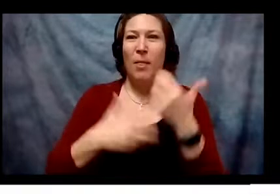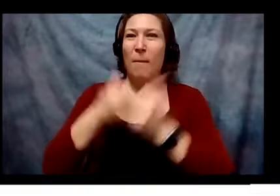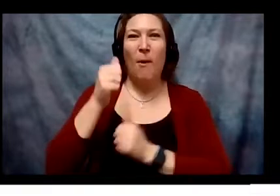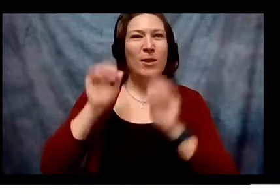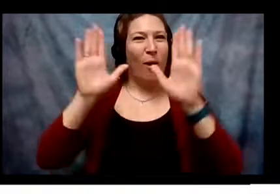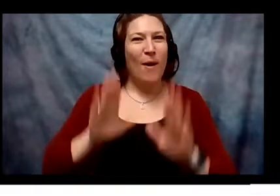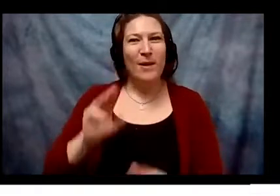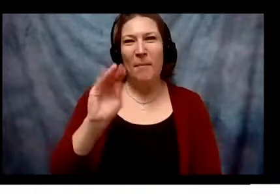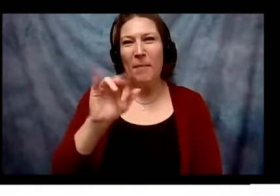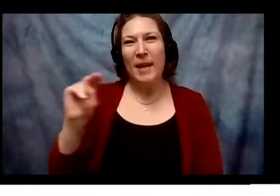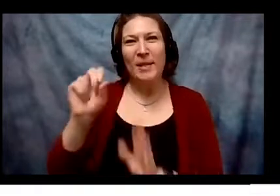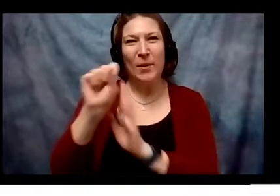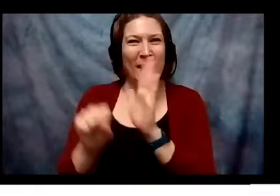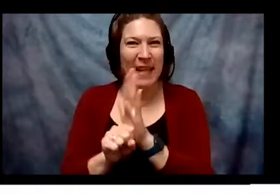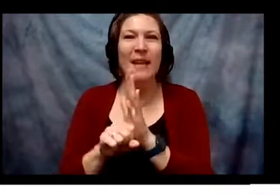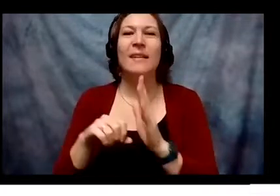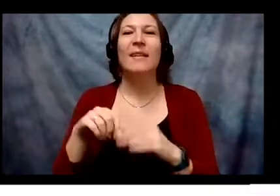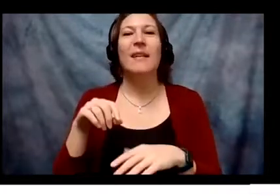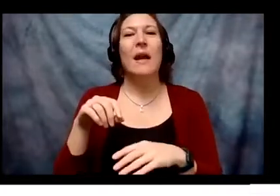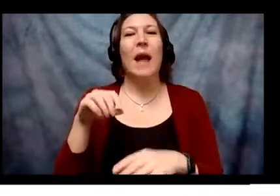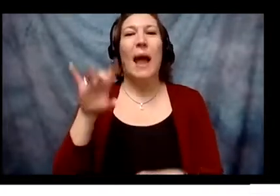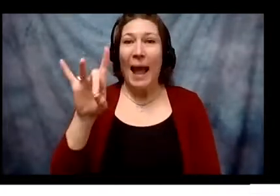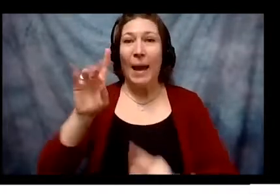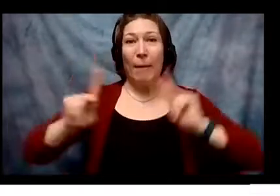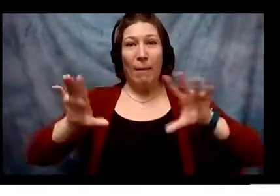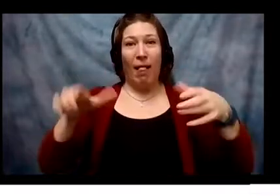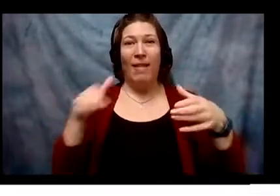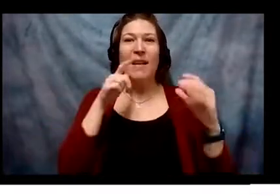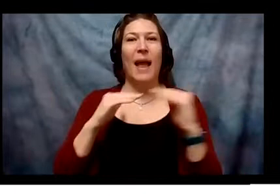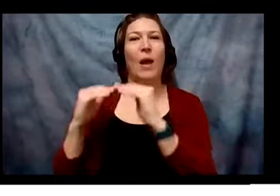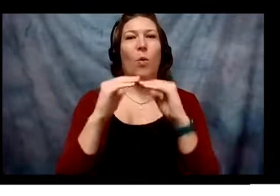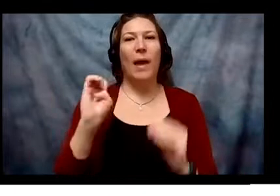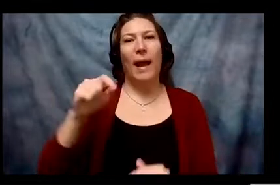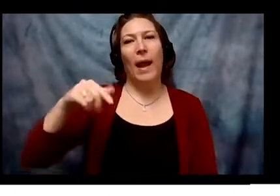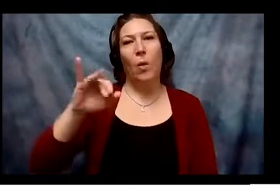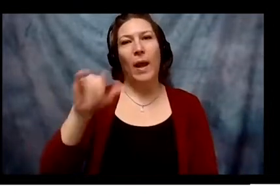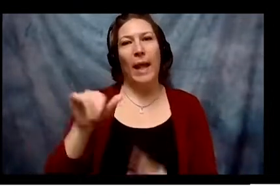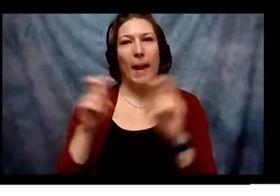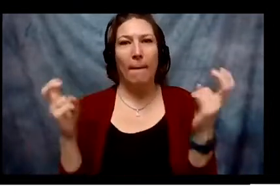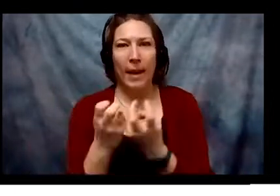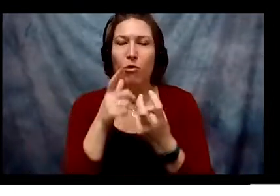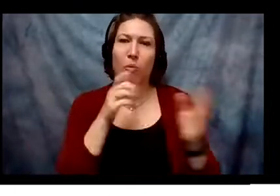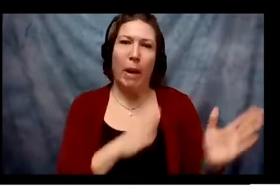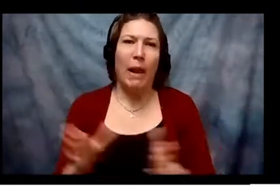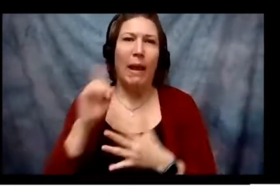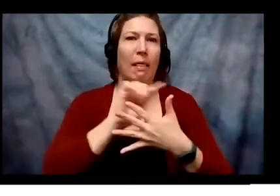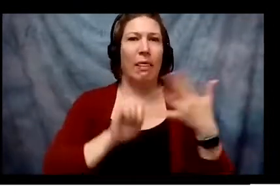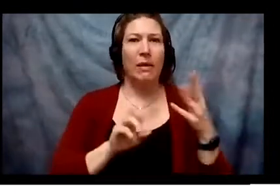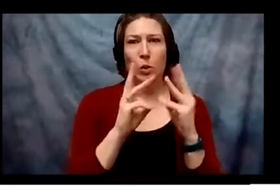State 8-person Equity Committee who made this workshop series possible. I want to especially thank committee